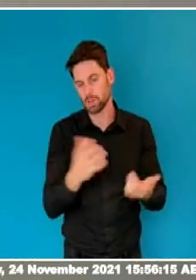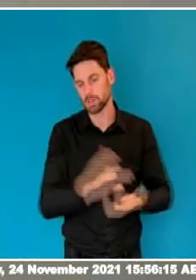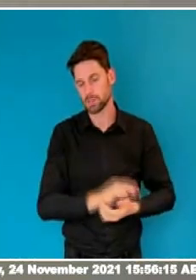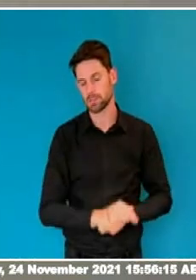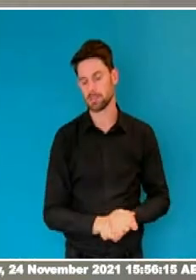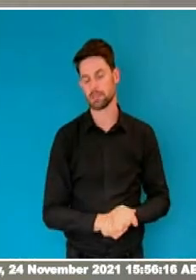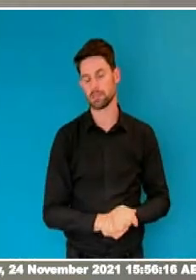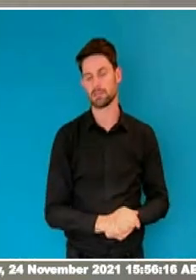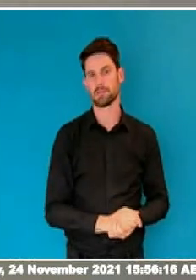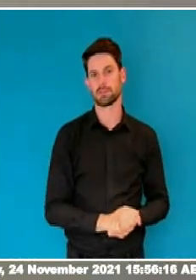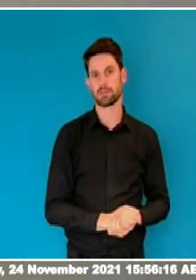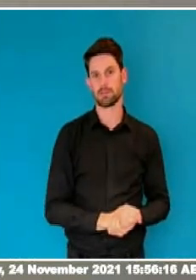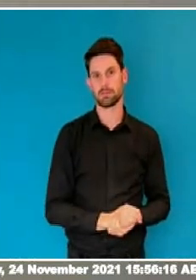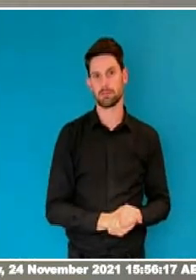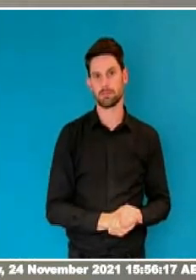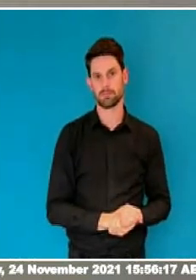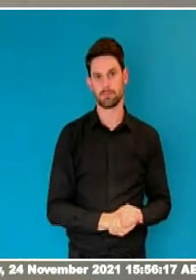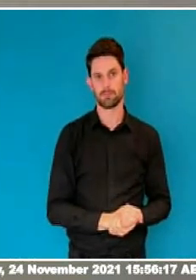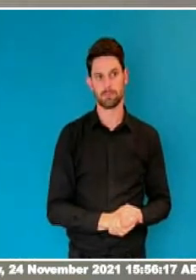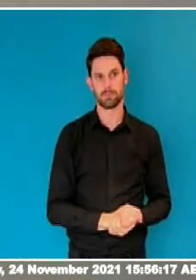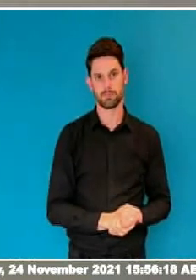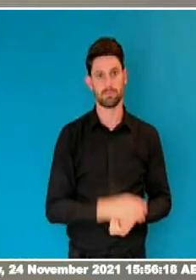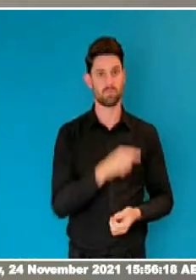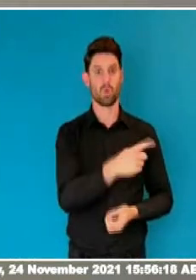again a major part of our overall safety strategy.